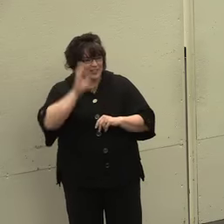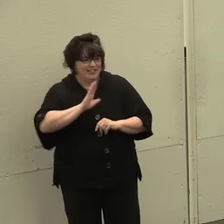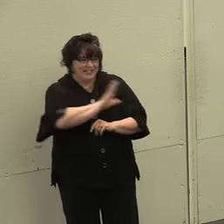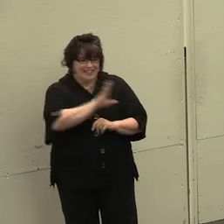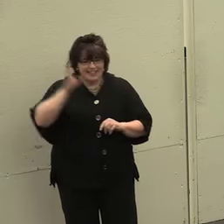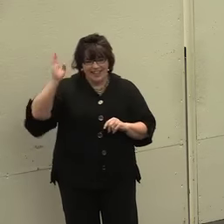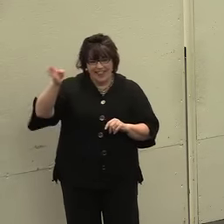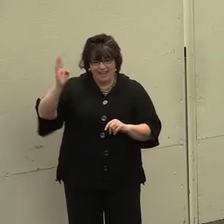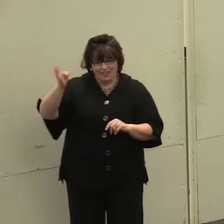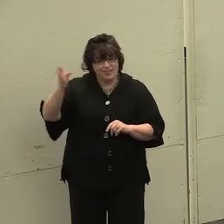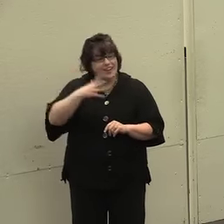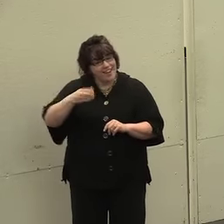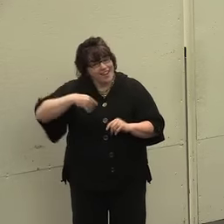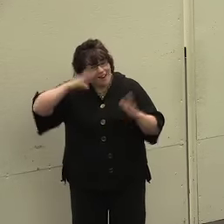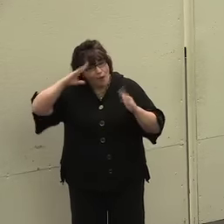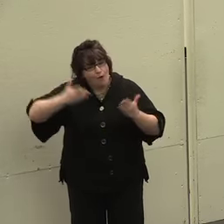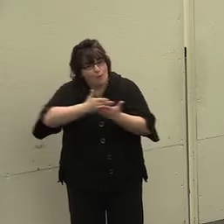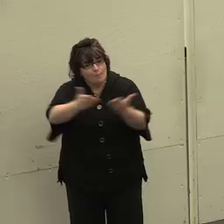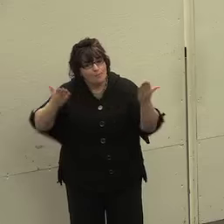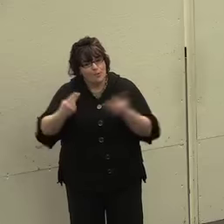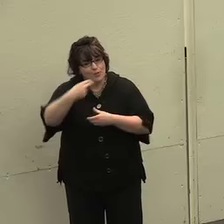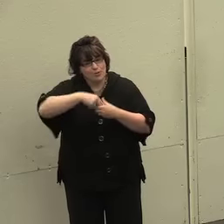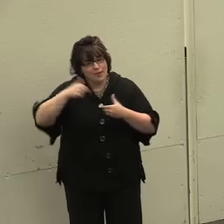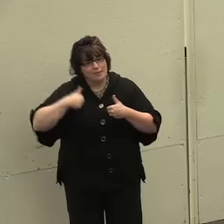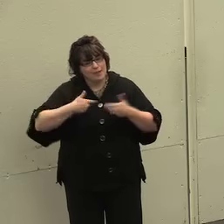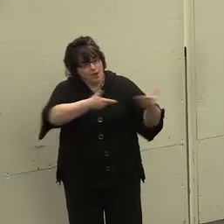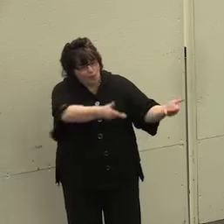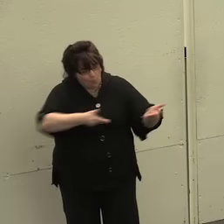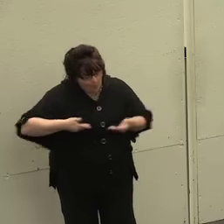And I hope that you'll join me in welcoming Mr. Suo Fujimoto.